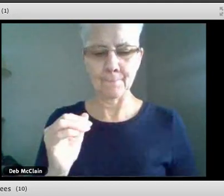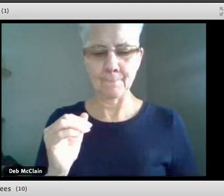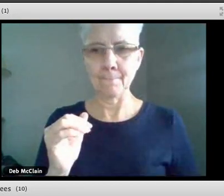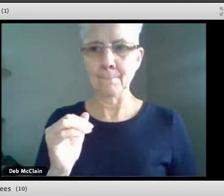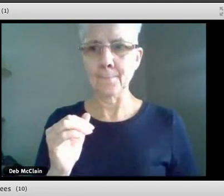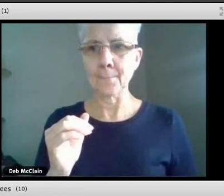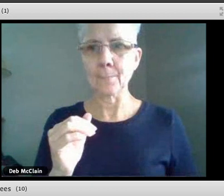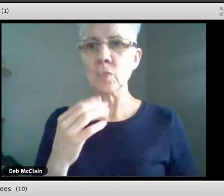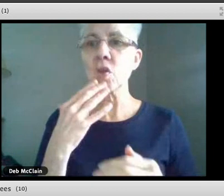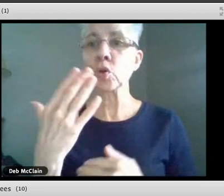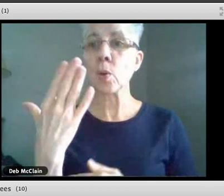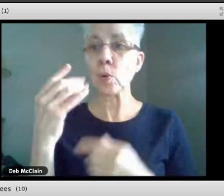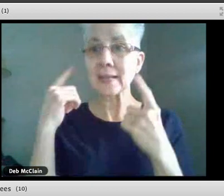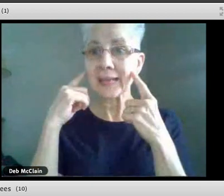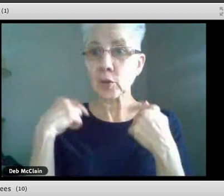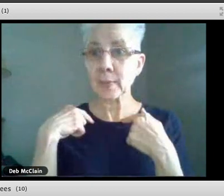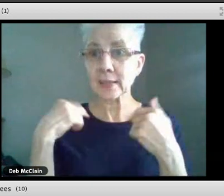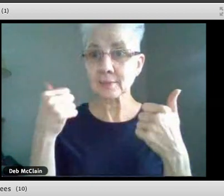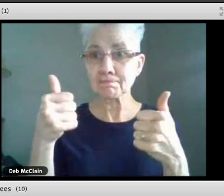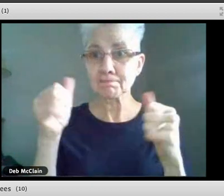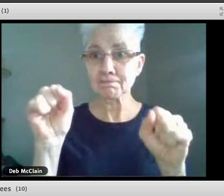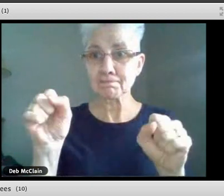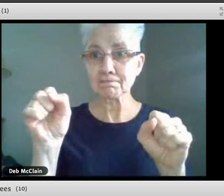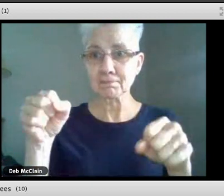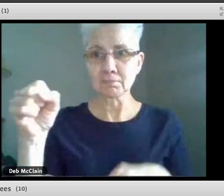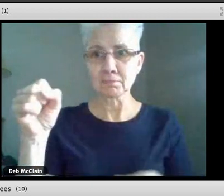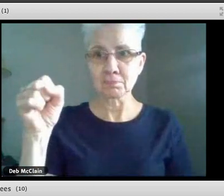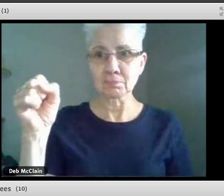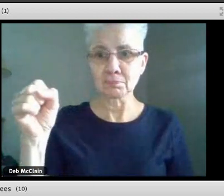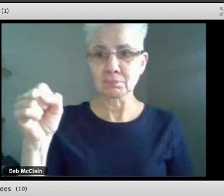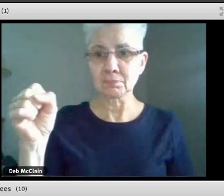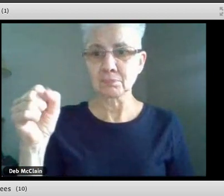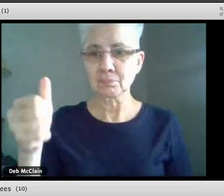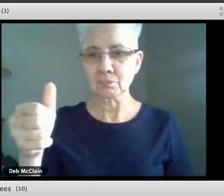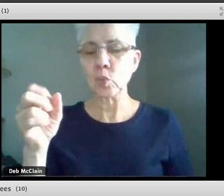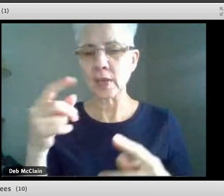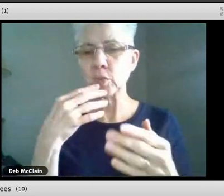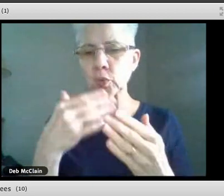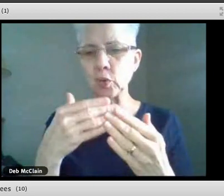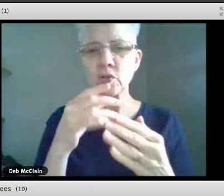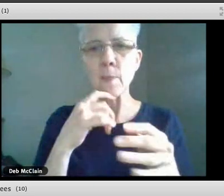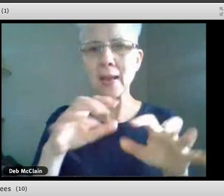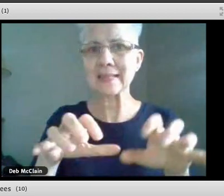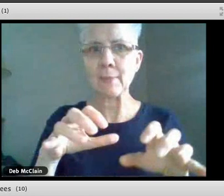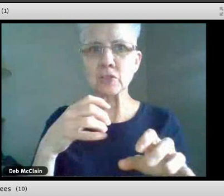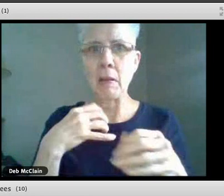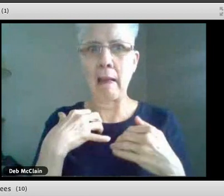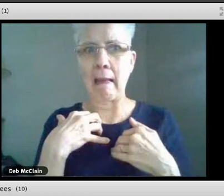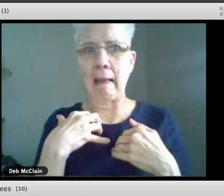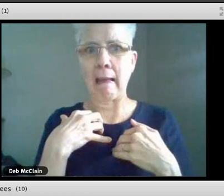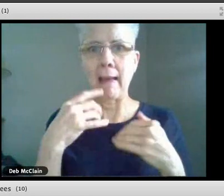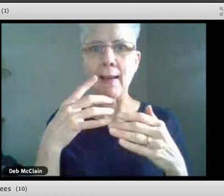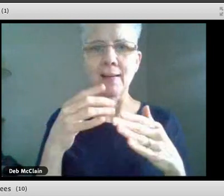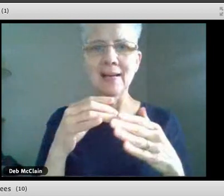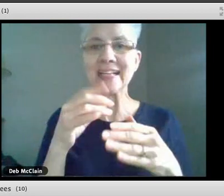Good morning. Can everybody hear me okay? Okay. All right. Nobody's typing, so I'm like... I see Deb with the thumbs up.